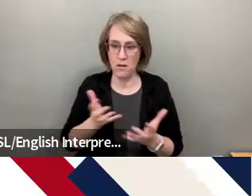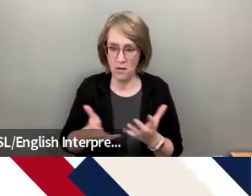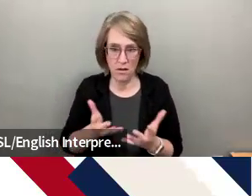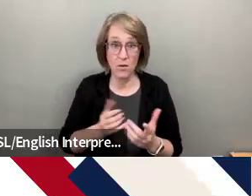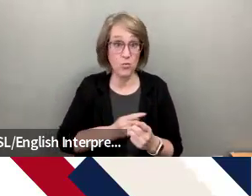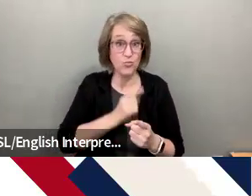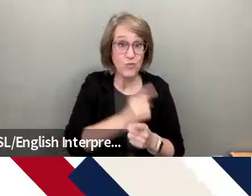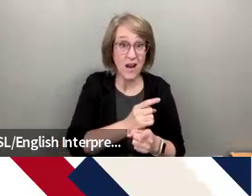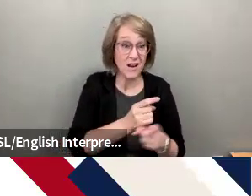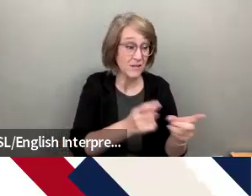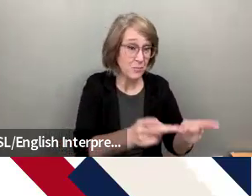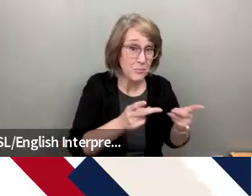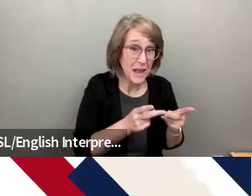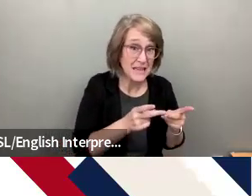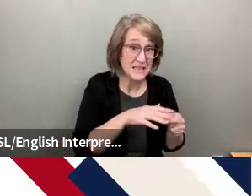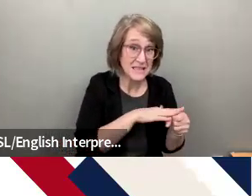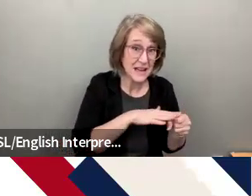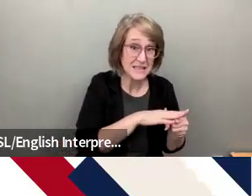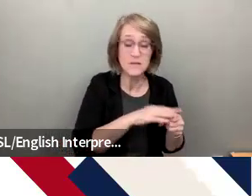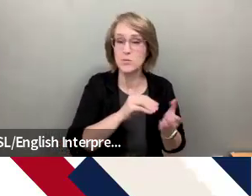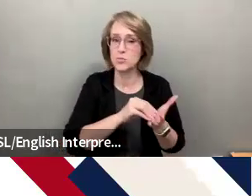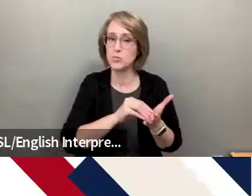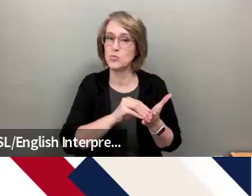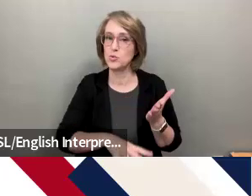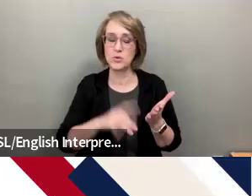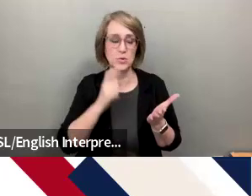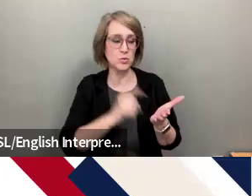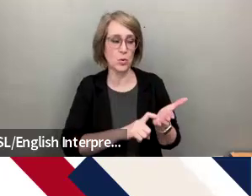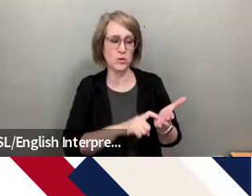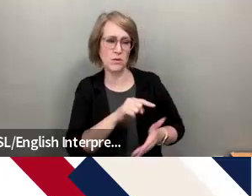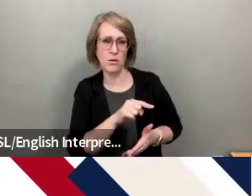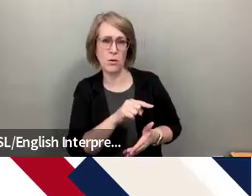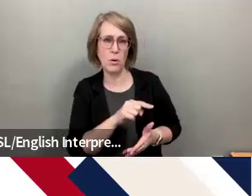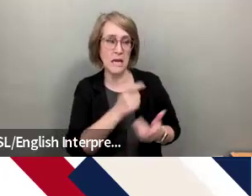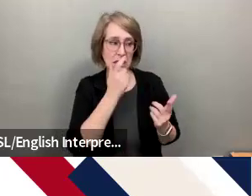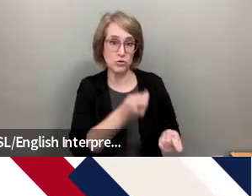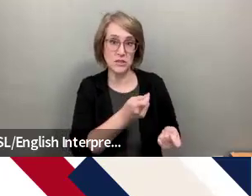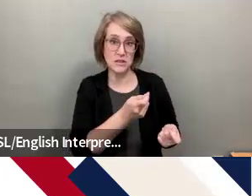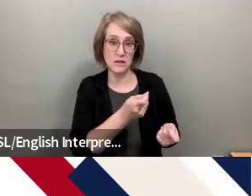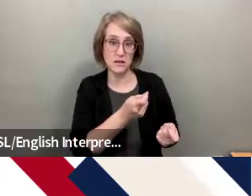SITE? STUDENTS LEARN PRETTY QUICK THAT IF IT IS WITHIN INTEREST THOSE INTERESTS ALSO COME WITH